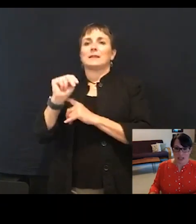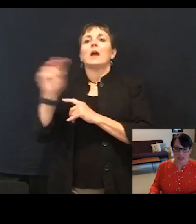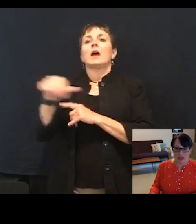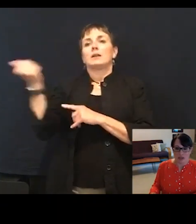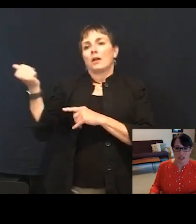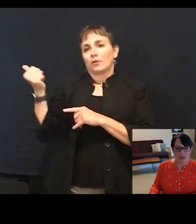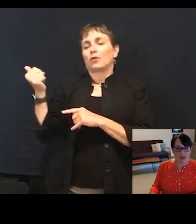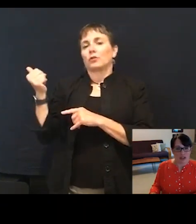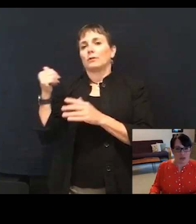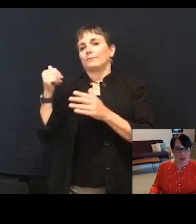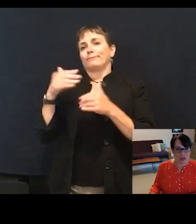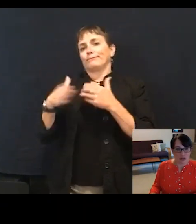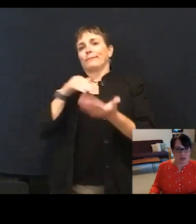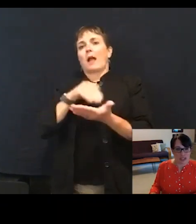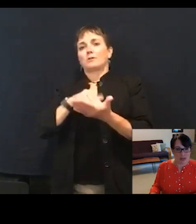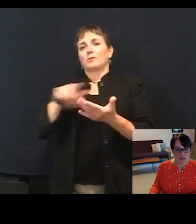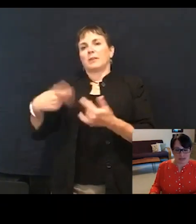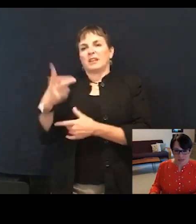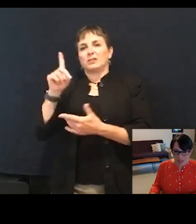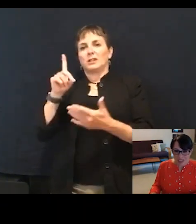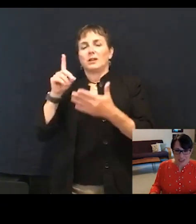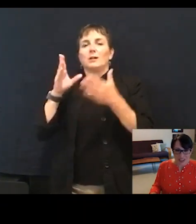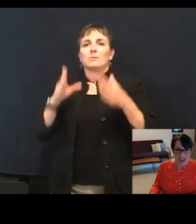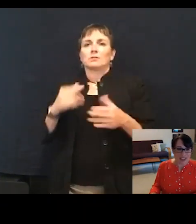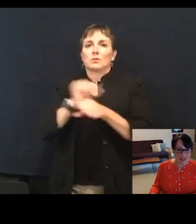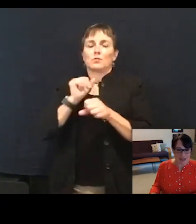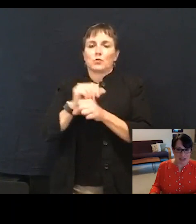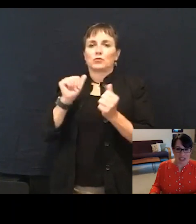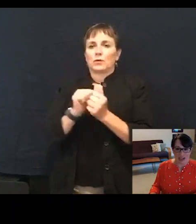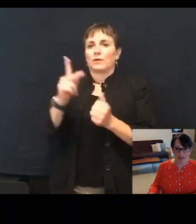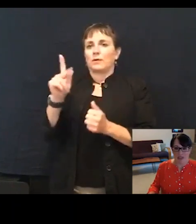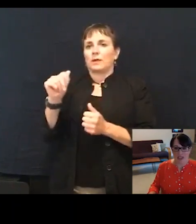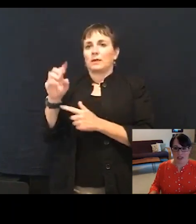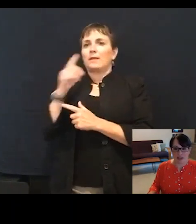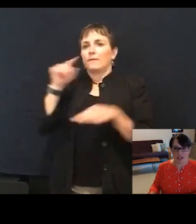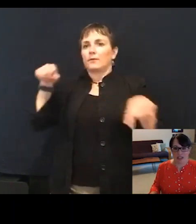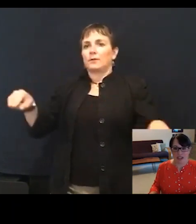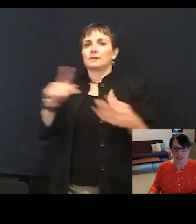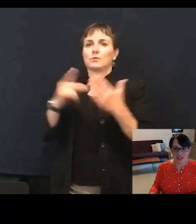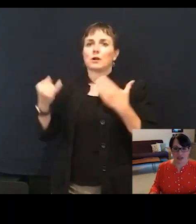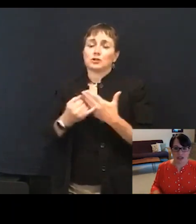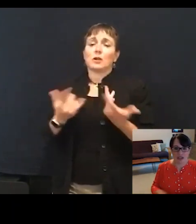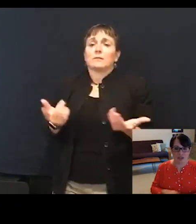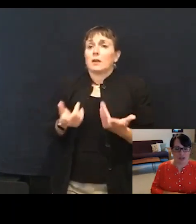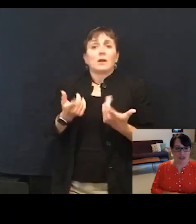You can't do anything without a good team, and that, I definitely have. And then finally, I'd like to thank the Foundation Fighting